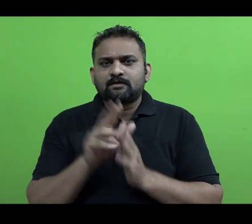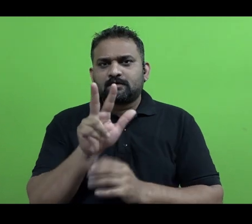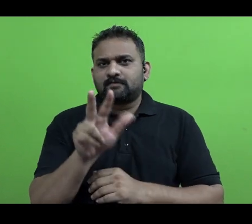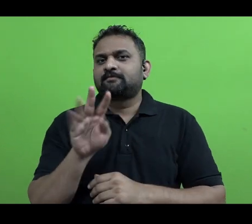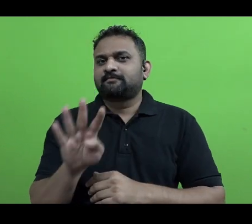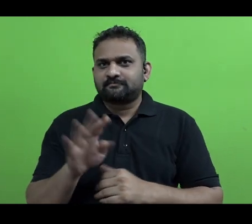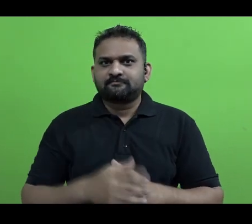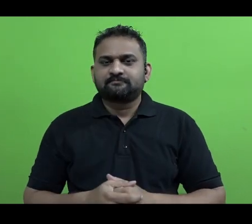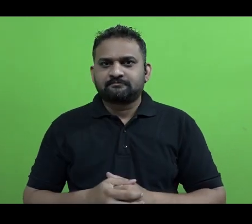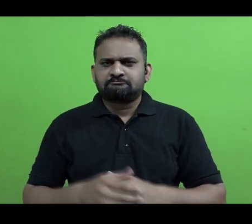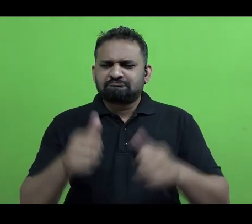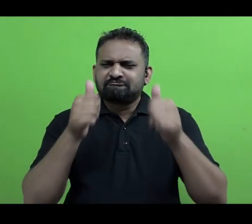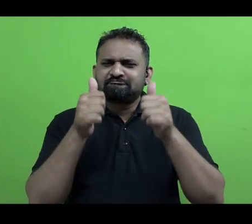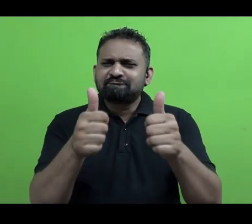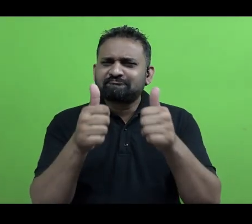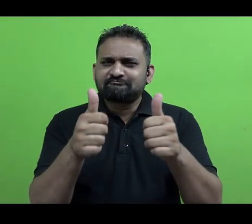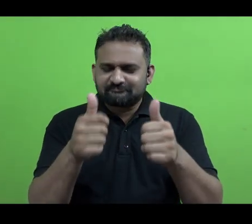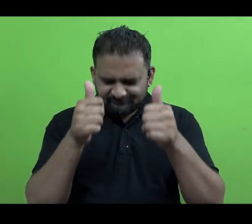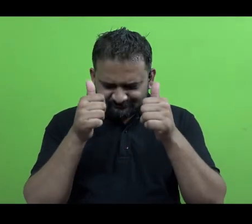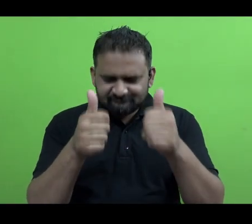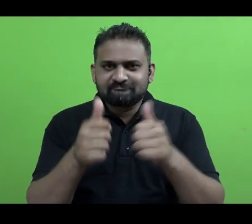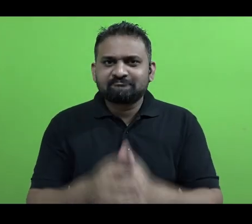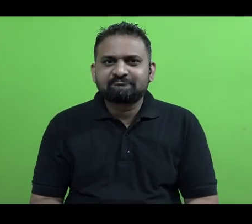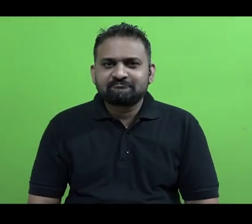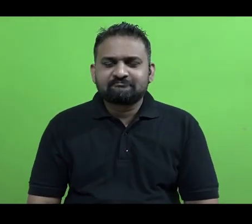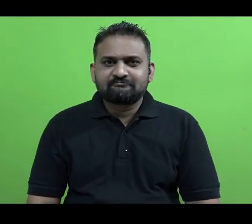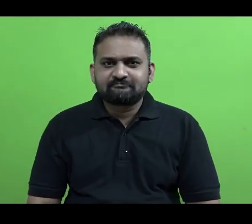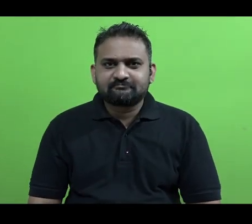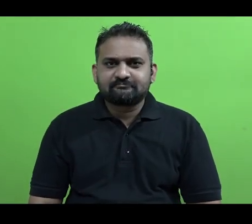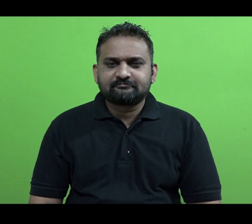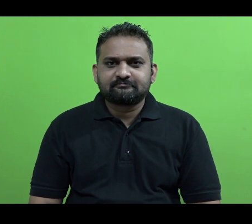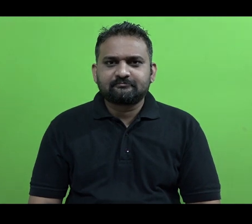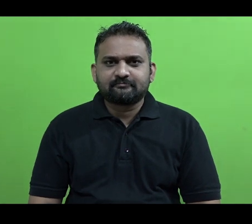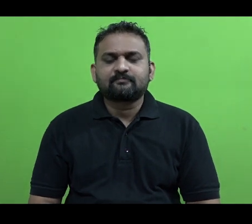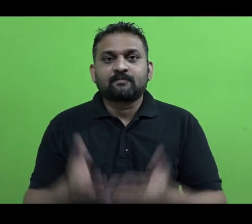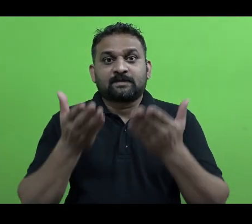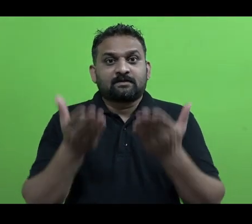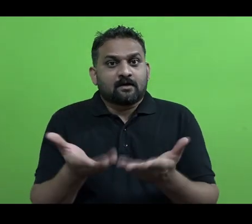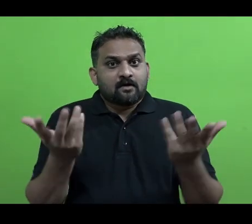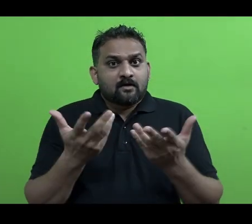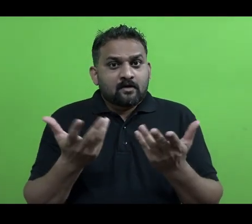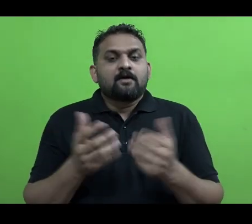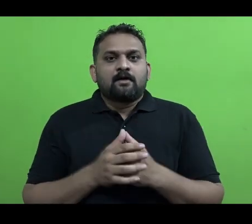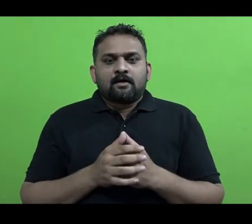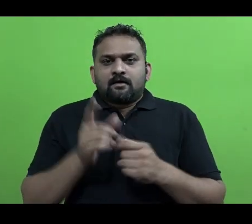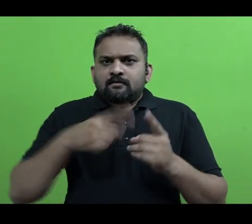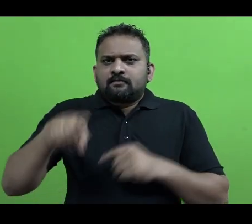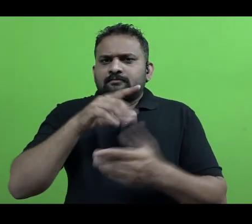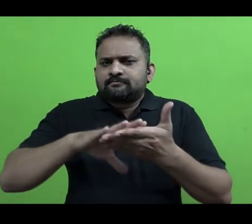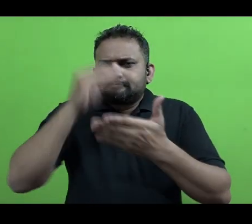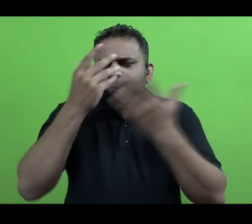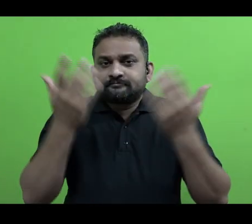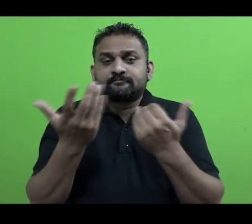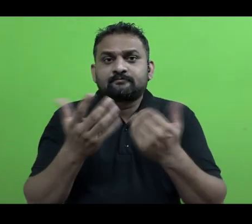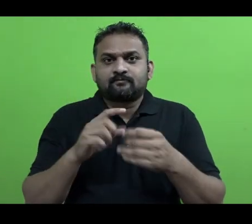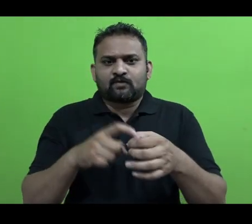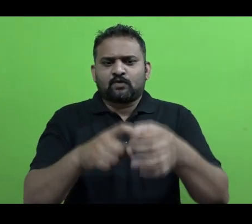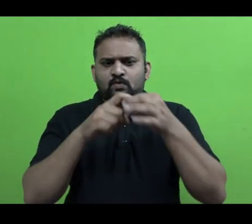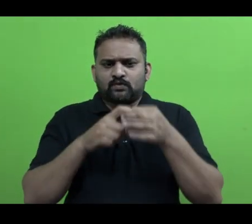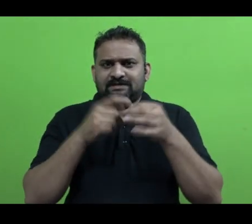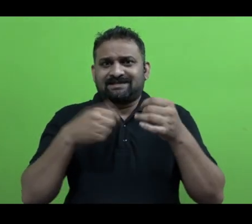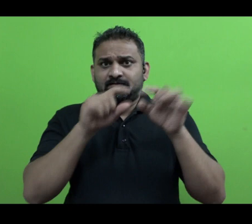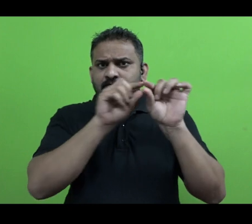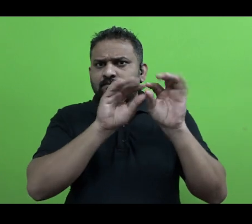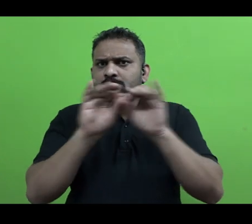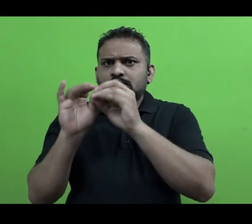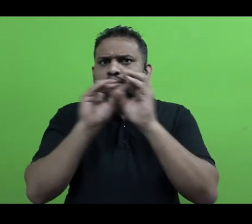eighty-four. Very good, children! It's now time for us to learn how to solve the word problem.